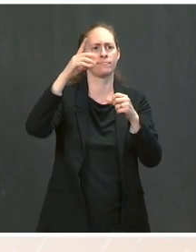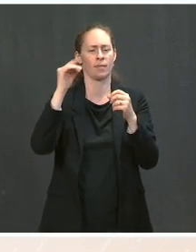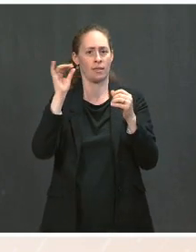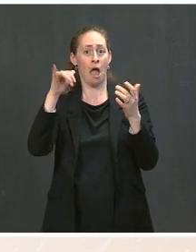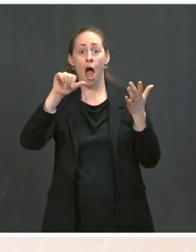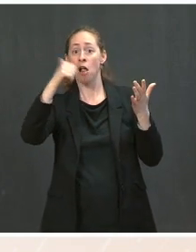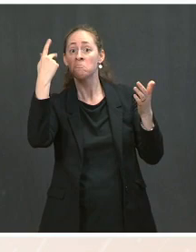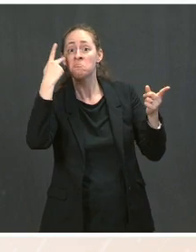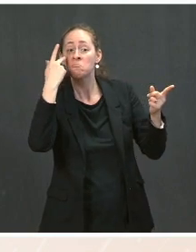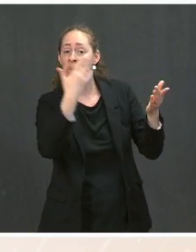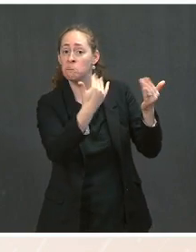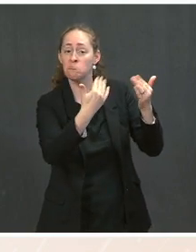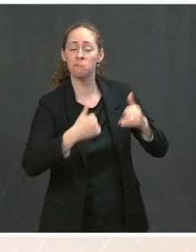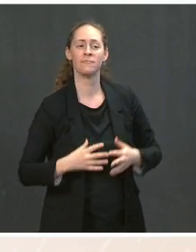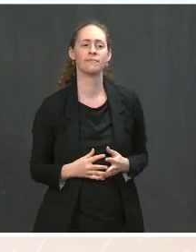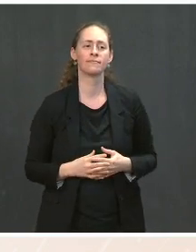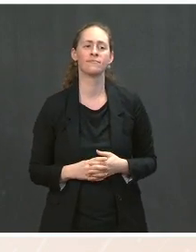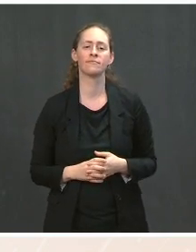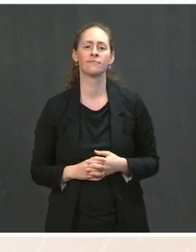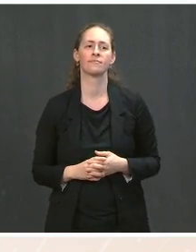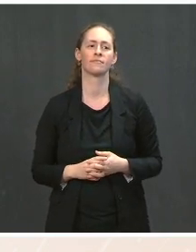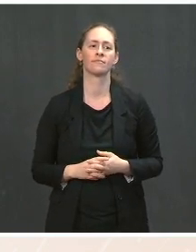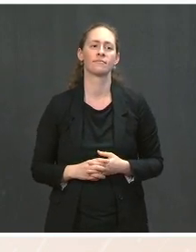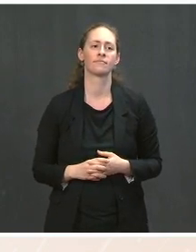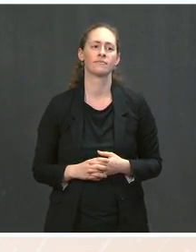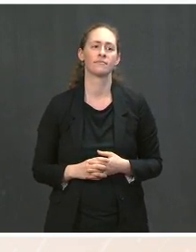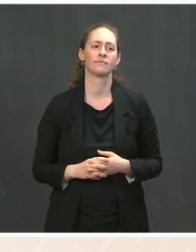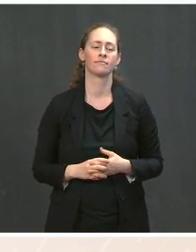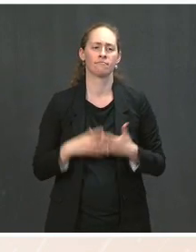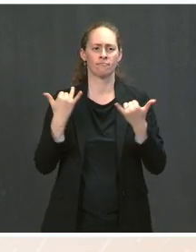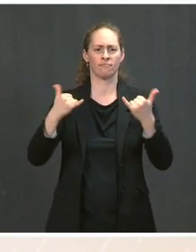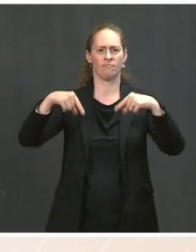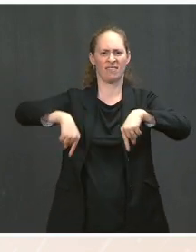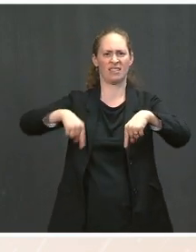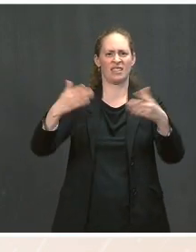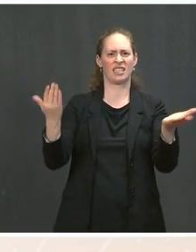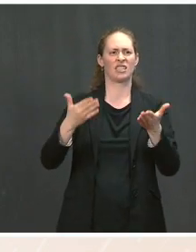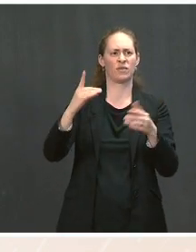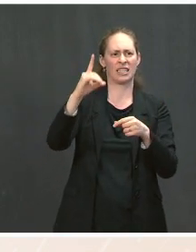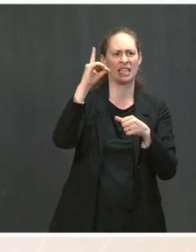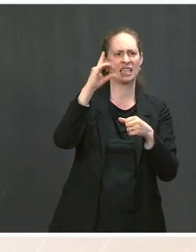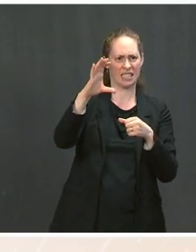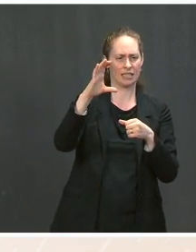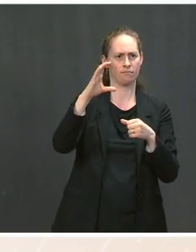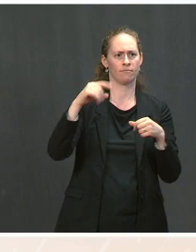to eliminate, as you know, the SALT cap. And I'm just hoping you can sort of clarify the position from the White House: